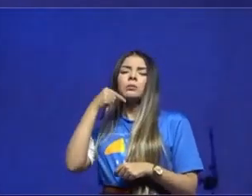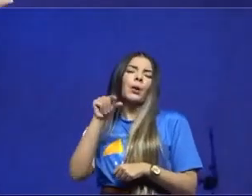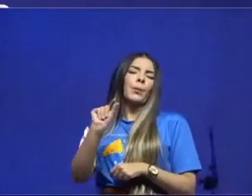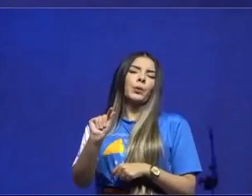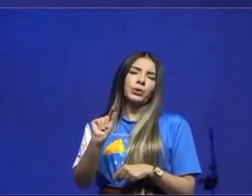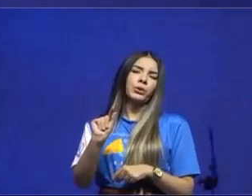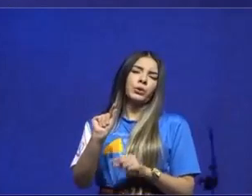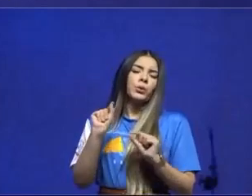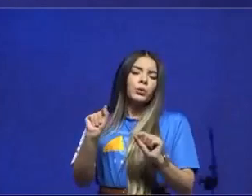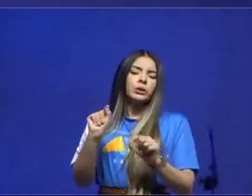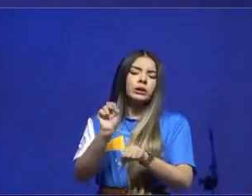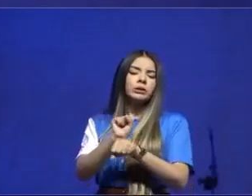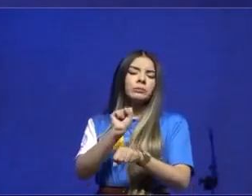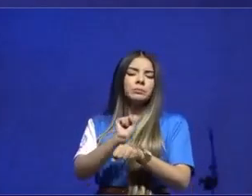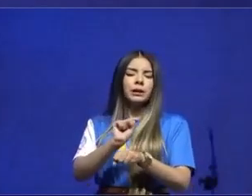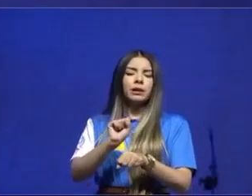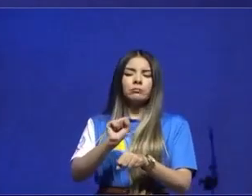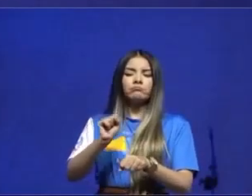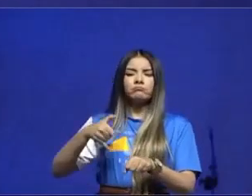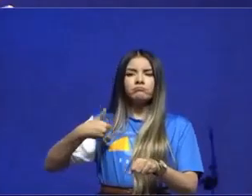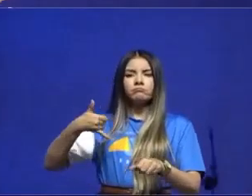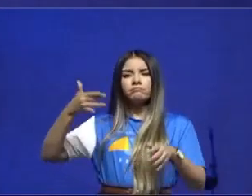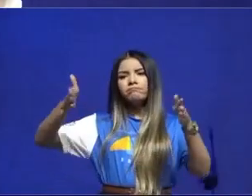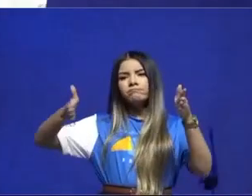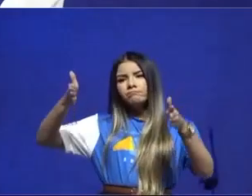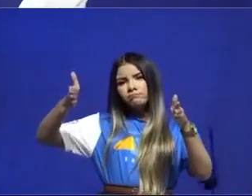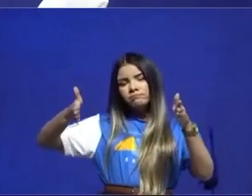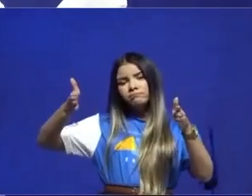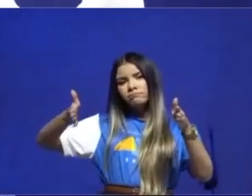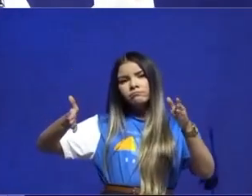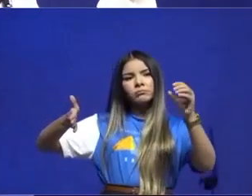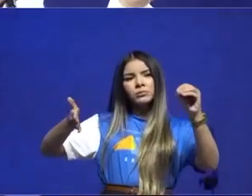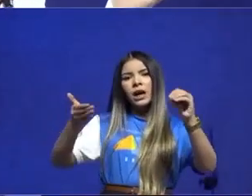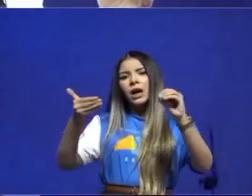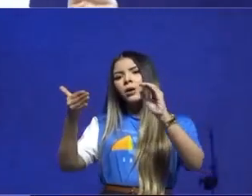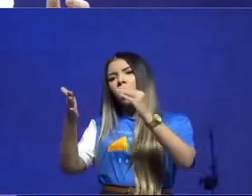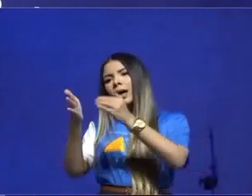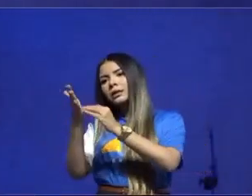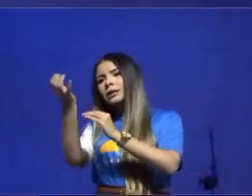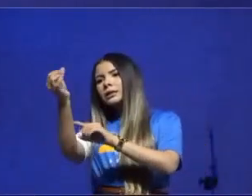expected in that age group, so just an example in this little table it shows that more or less in the